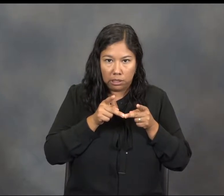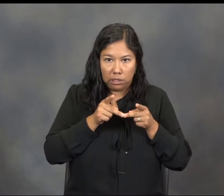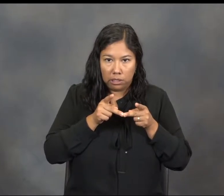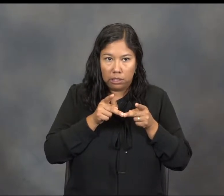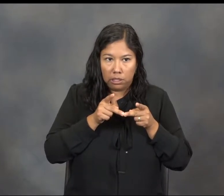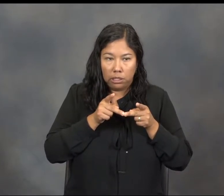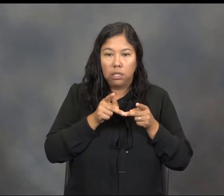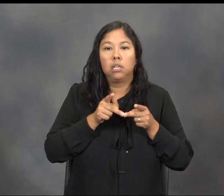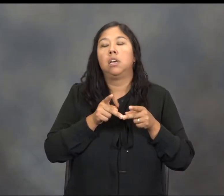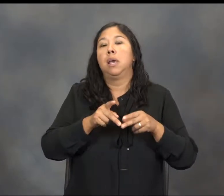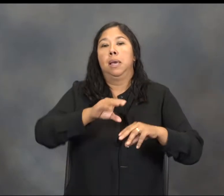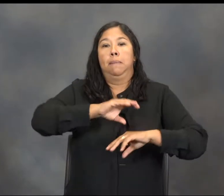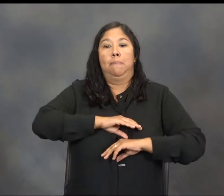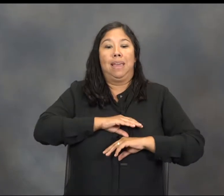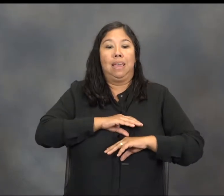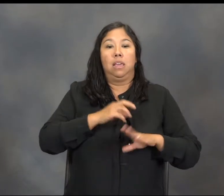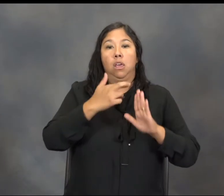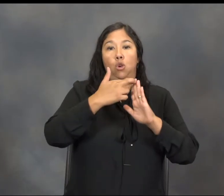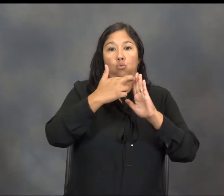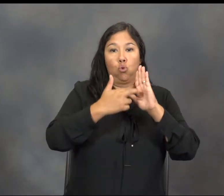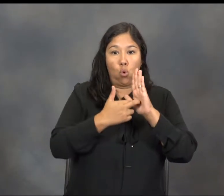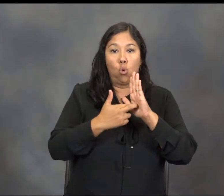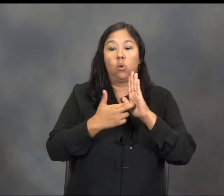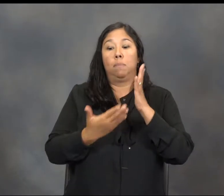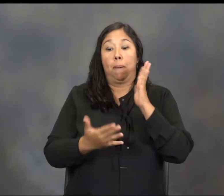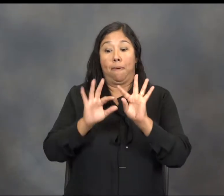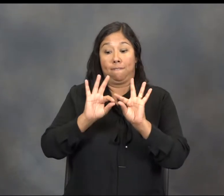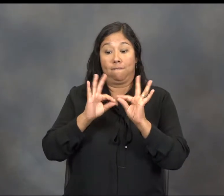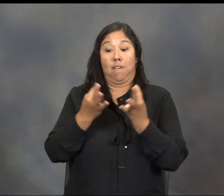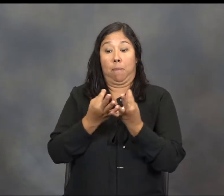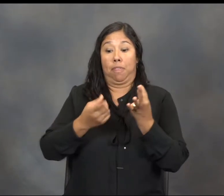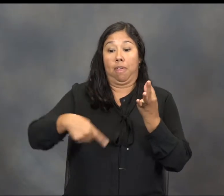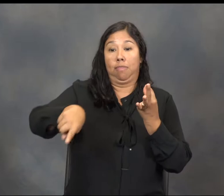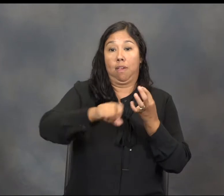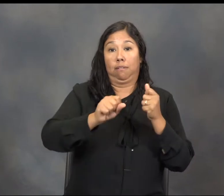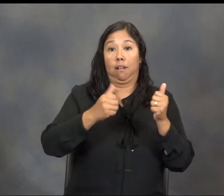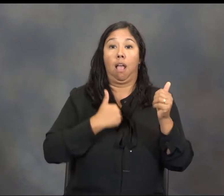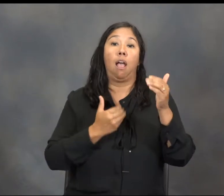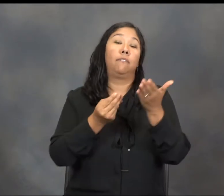An individual or family can have income up to $54,000 a year